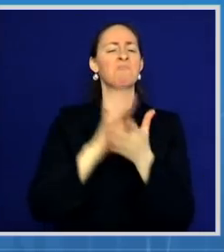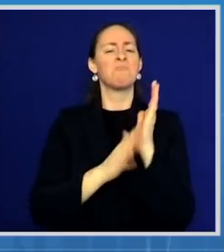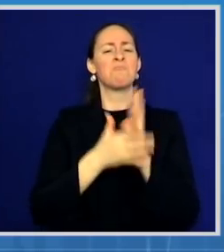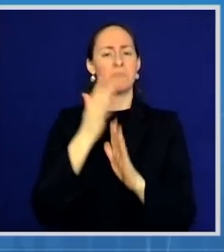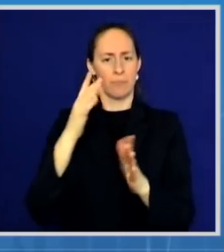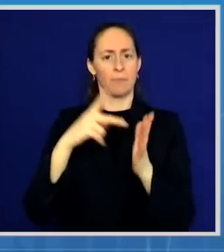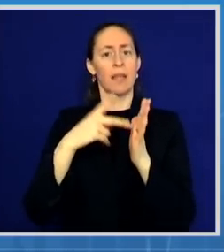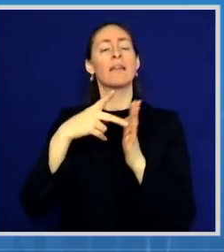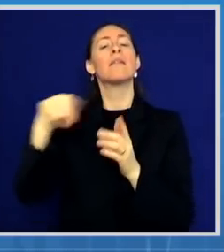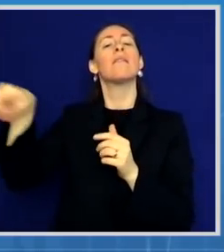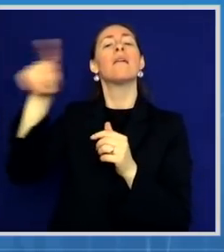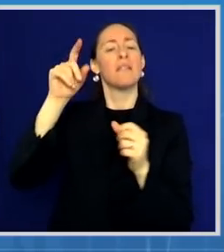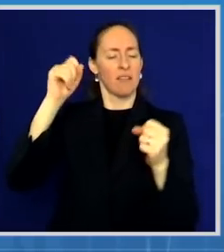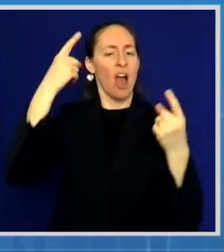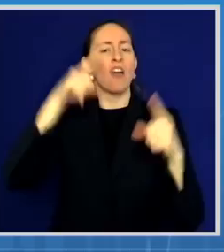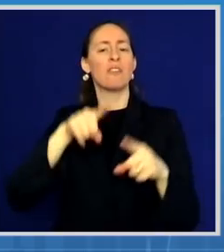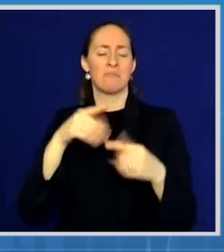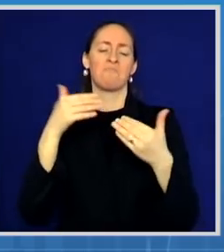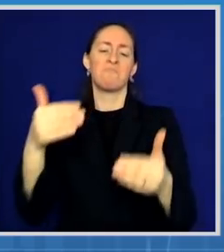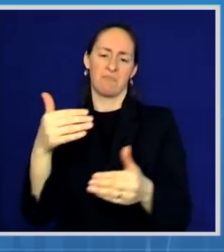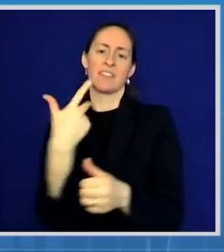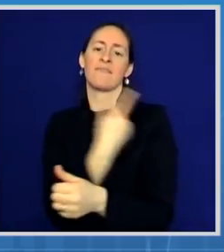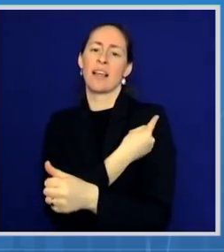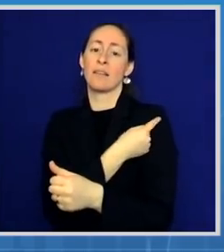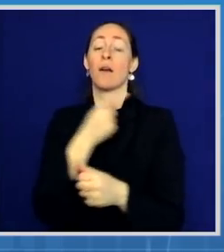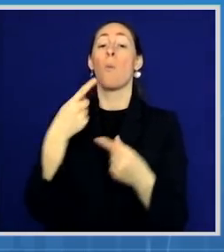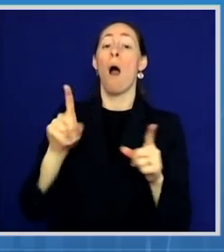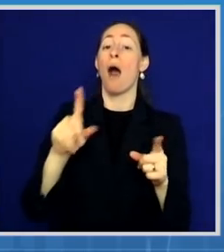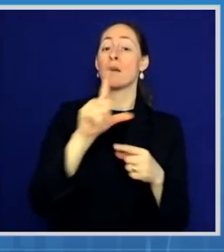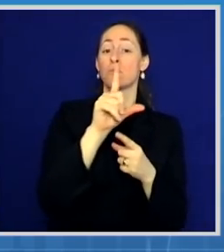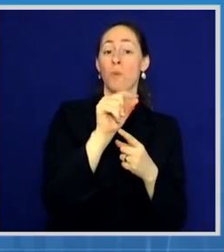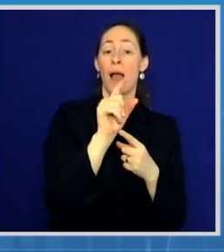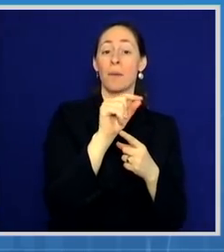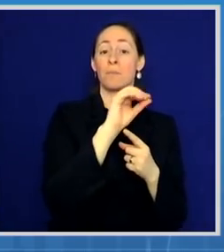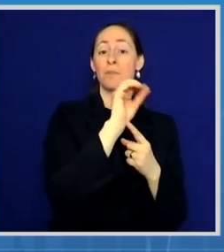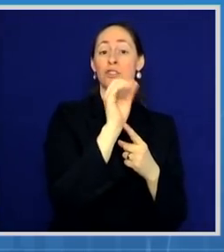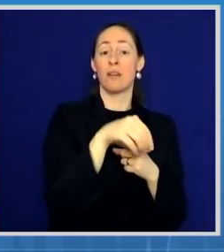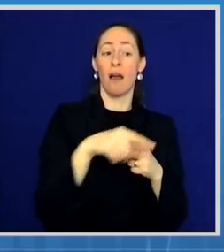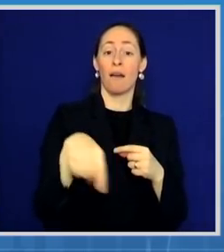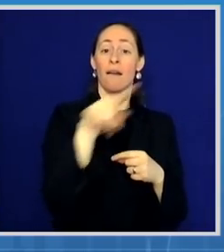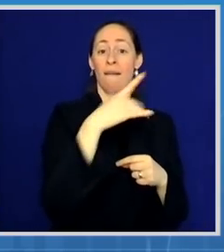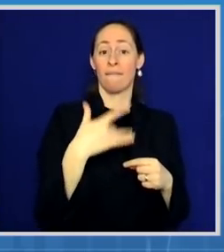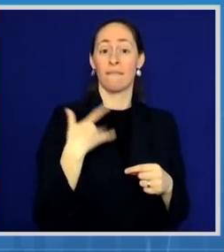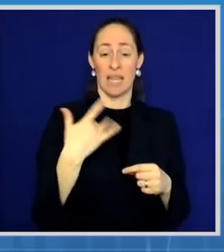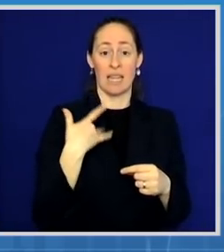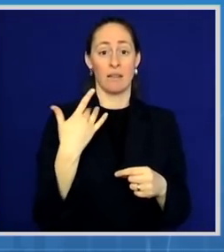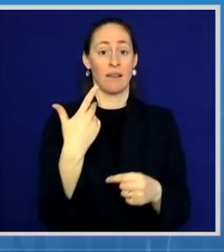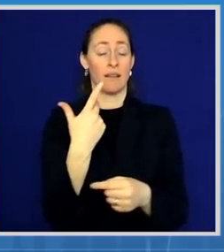20 percent believe that the vaccines provide strong protection before the second dose,